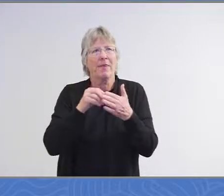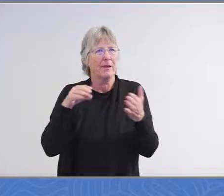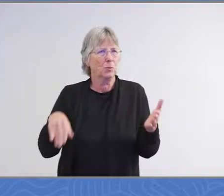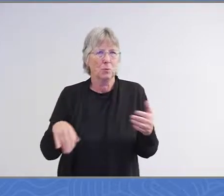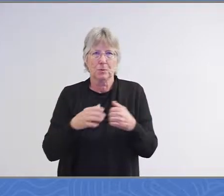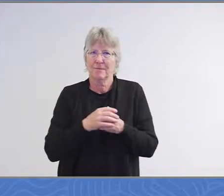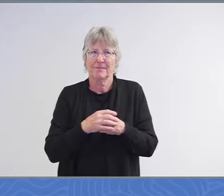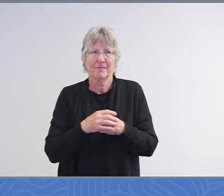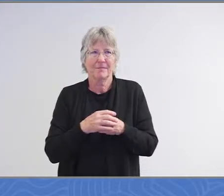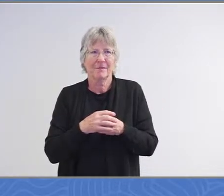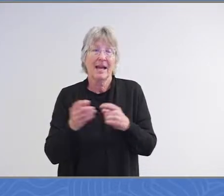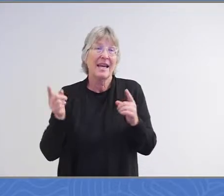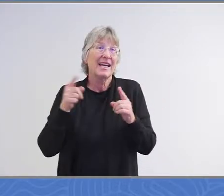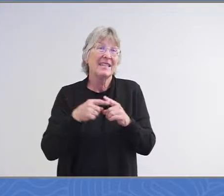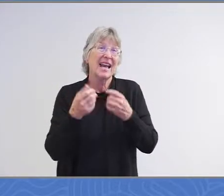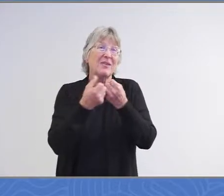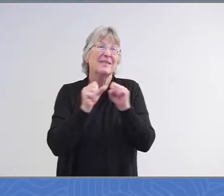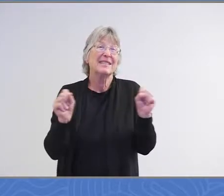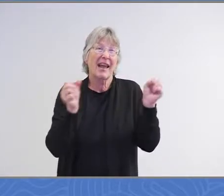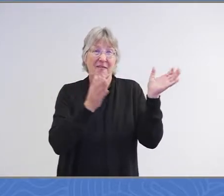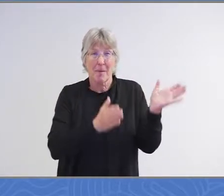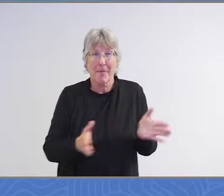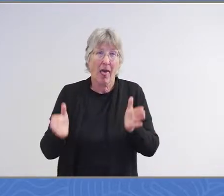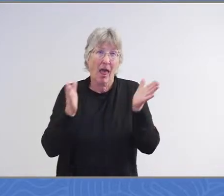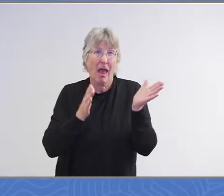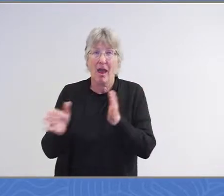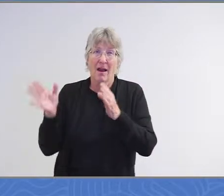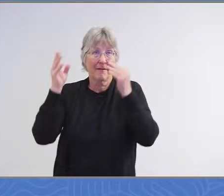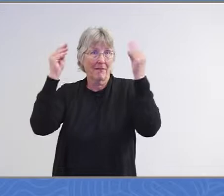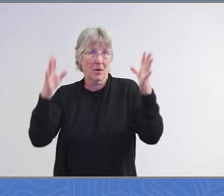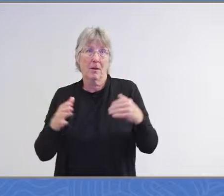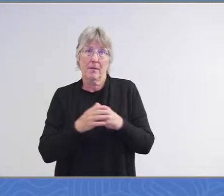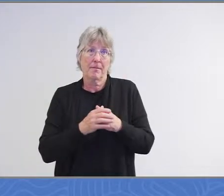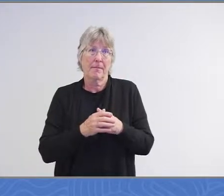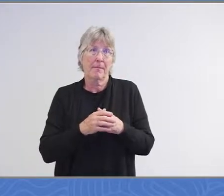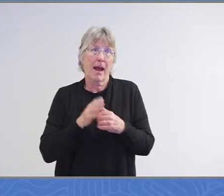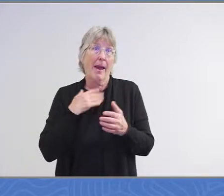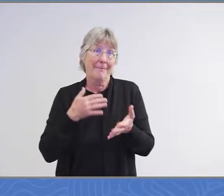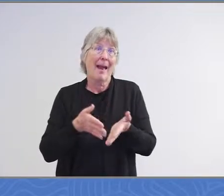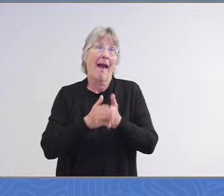Until there's a safe plan for these teachers, I am asking the board of education